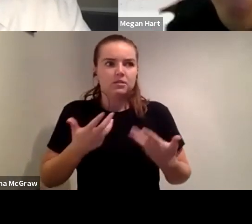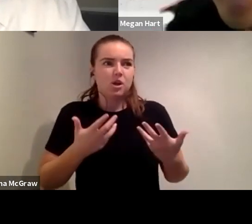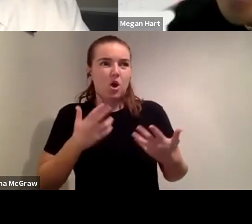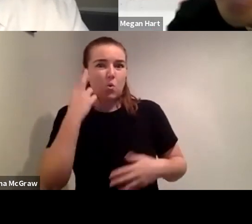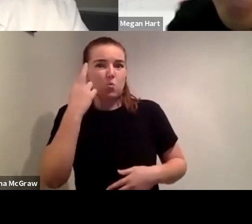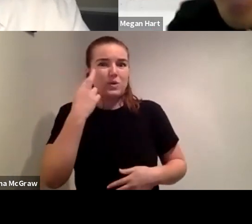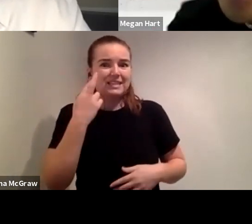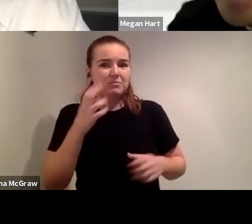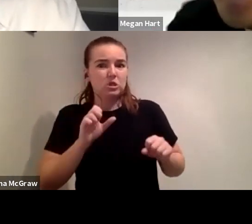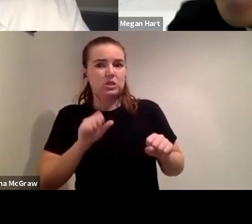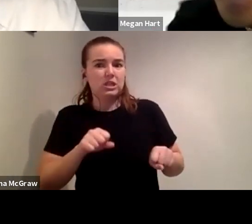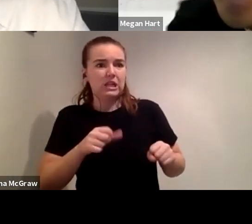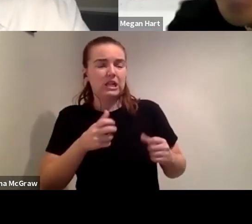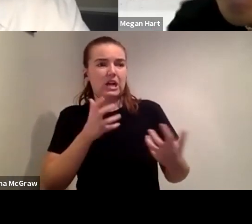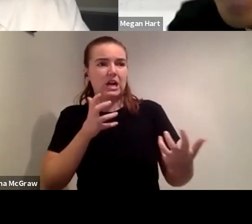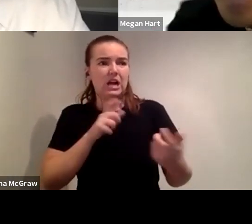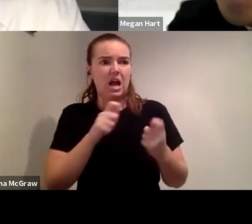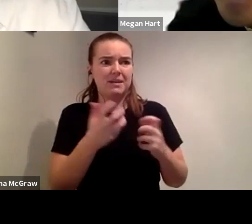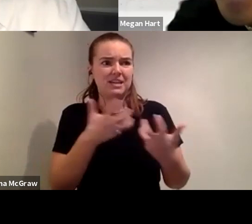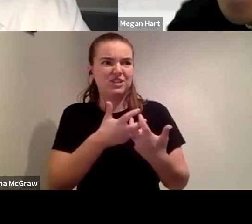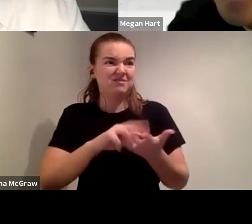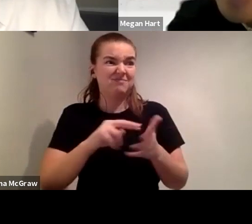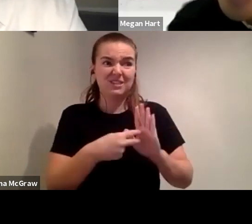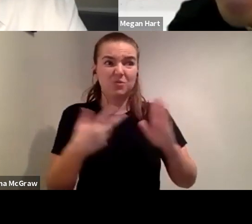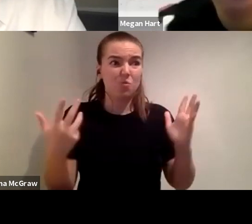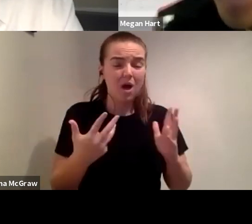I really do think there are potential employers out there who are afraid.